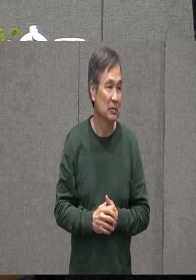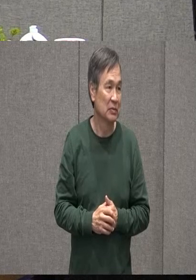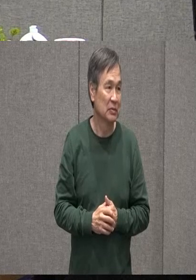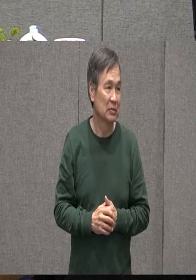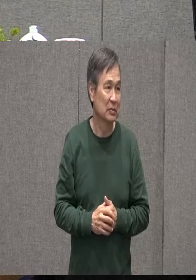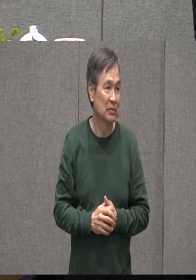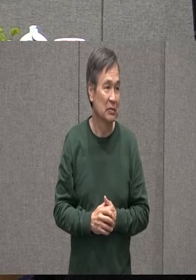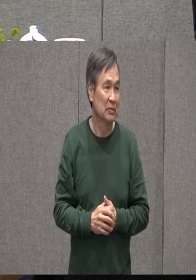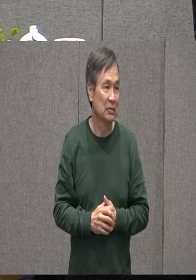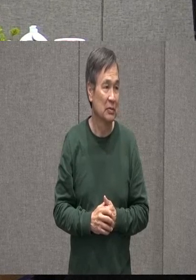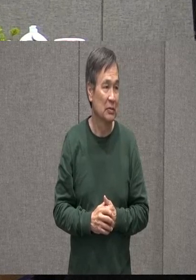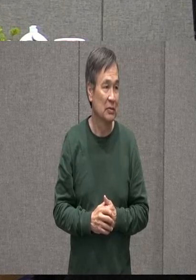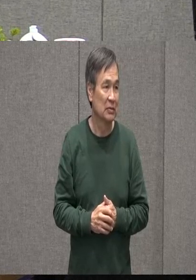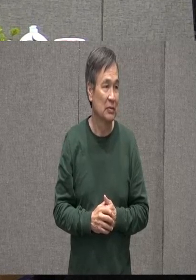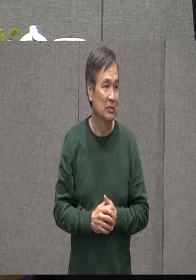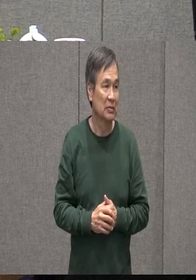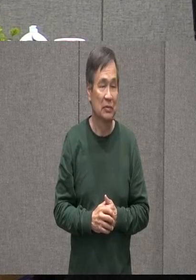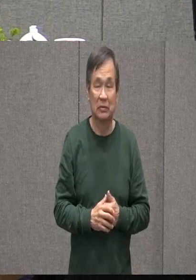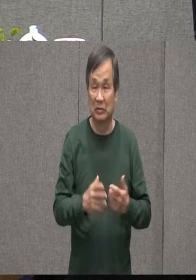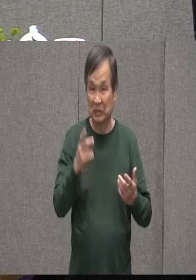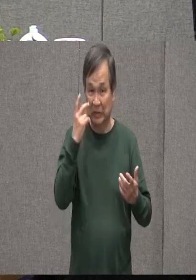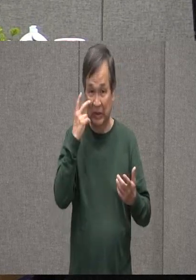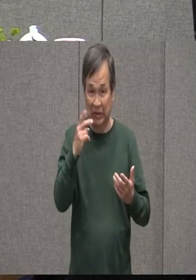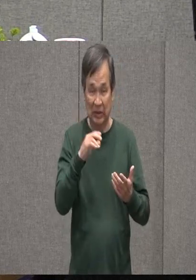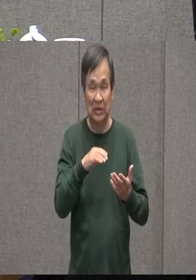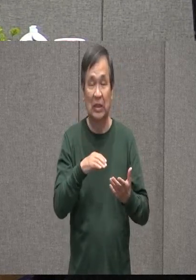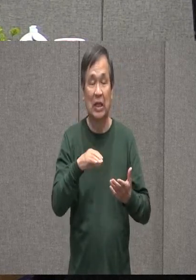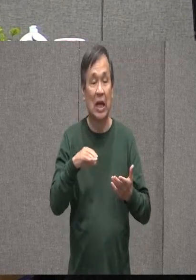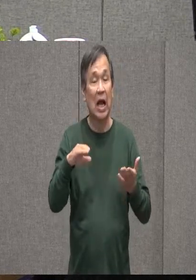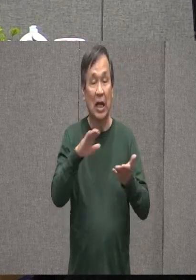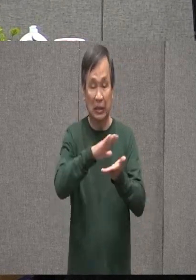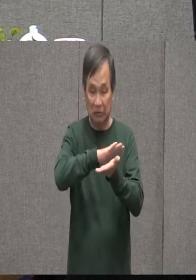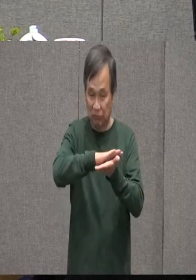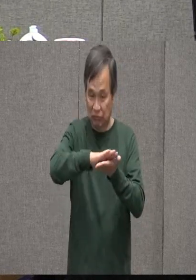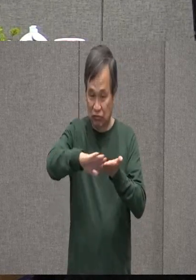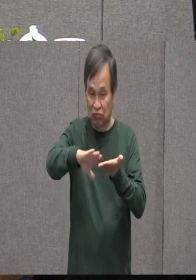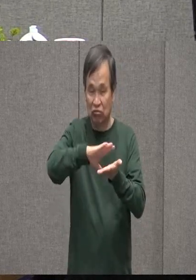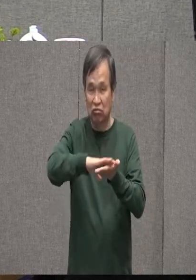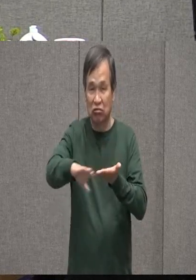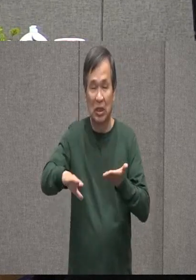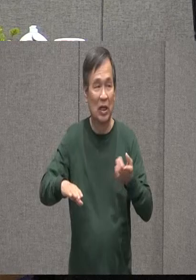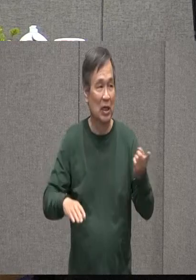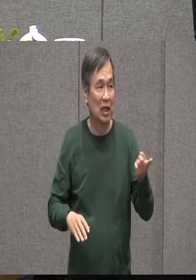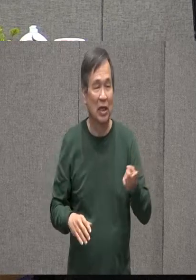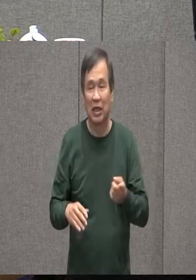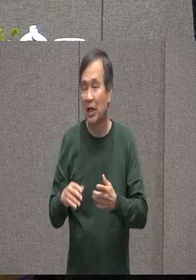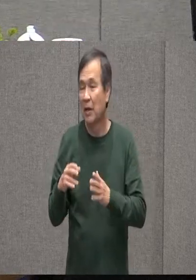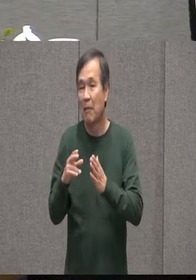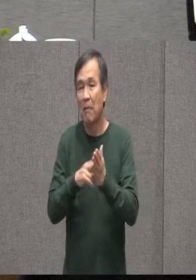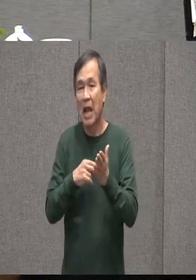and I'm gonna spread the paint, and this is just paint that I got at Hobby Lobby,